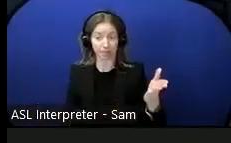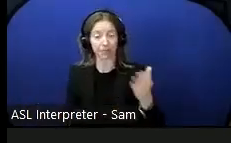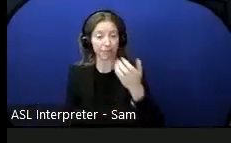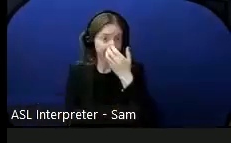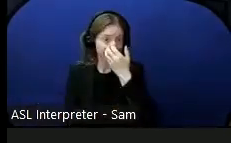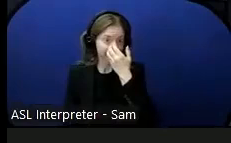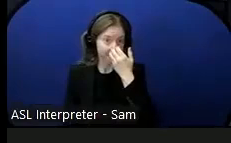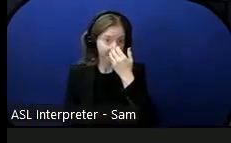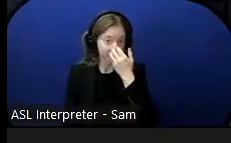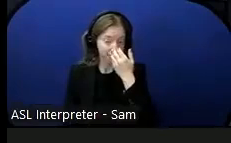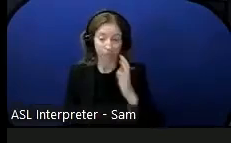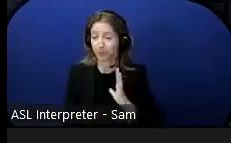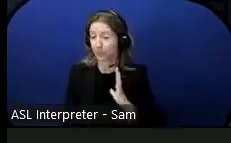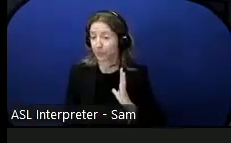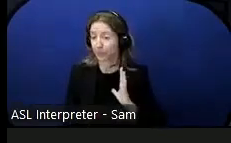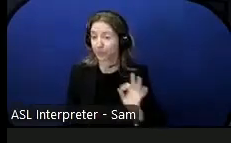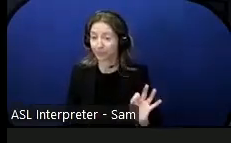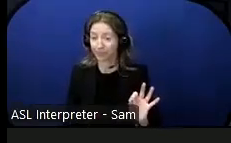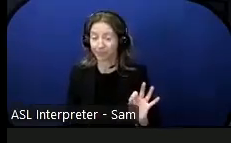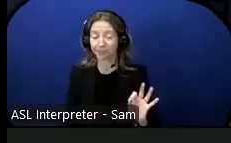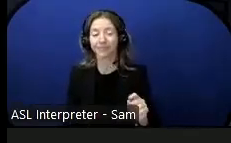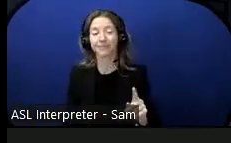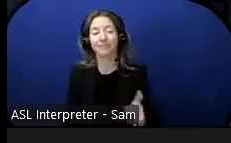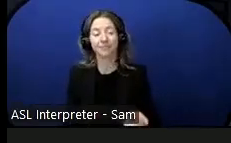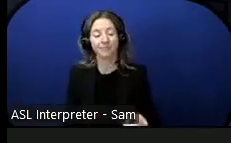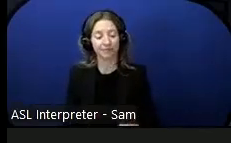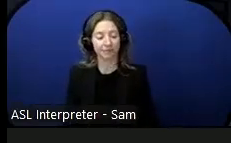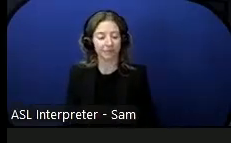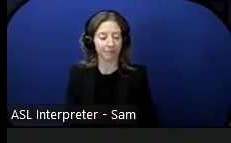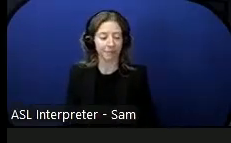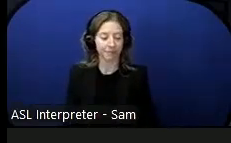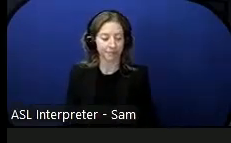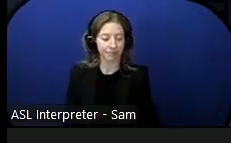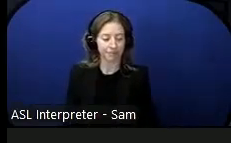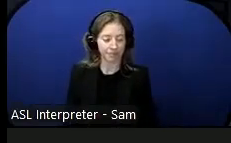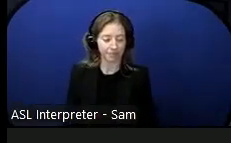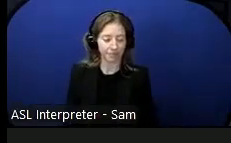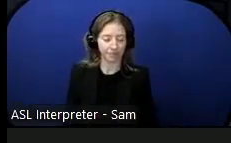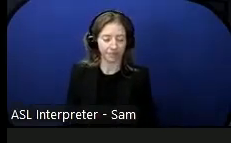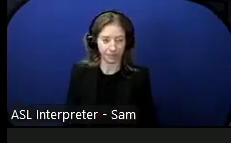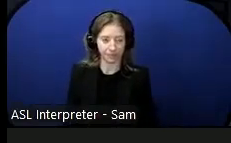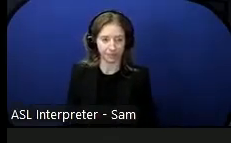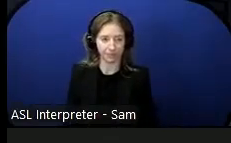All right, so we're going to start by talking about what Title II actually is.